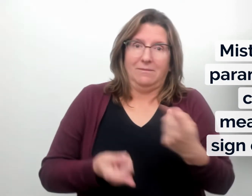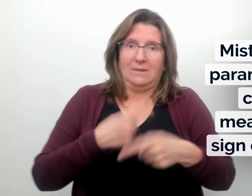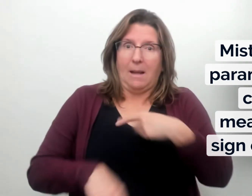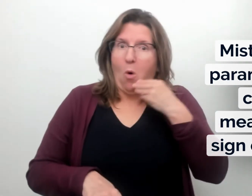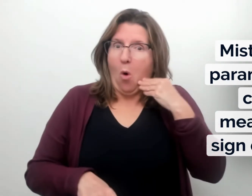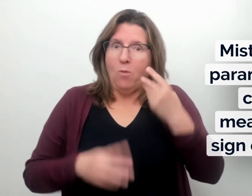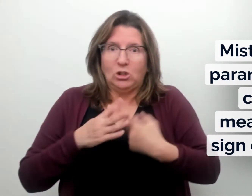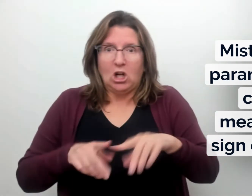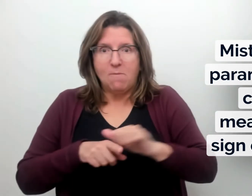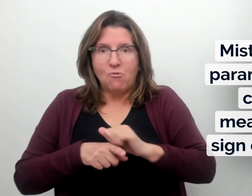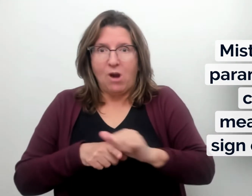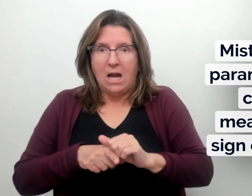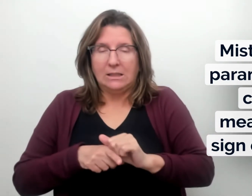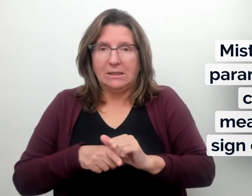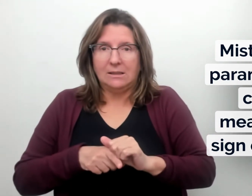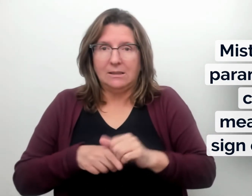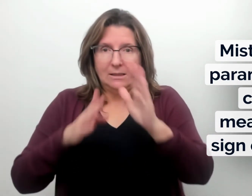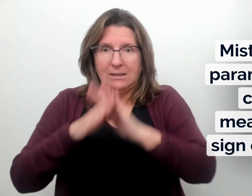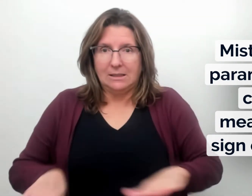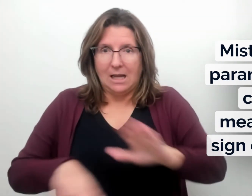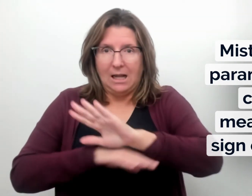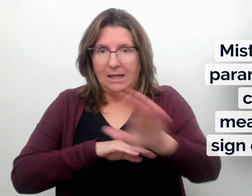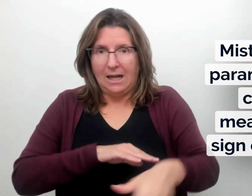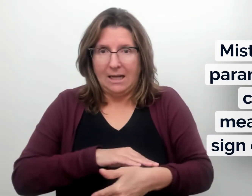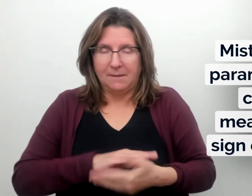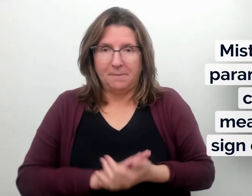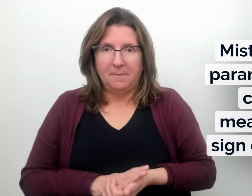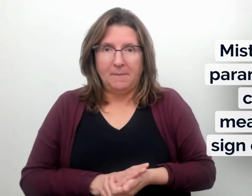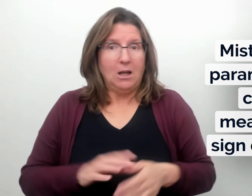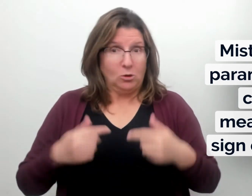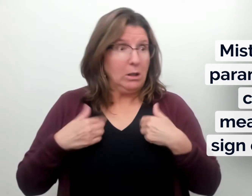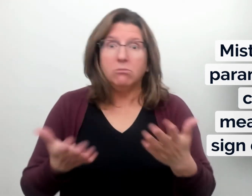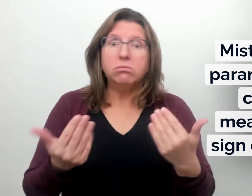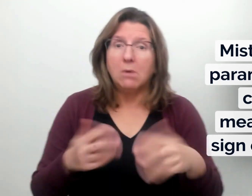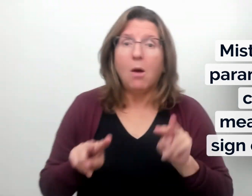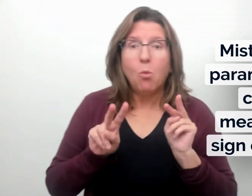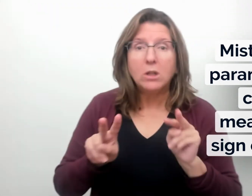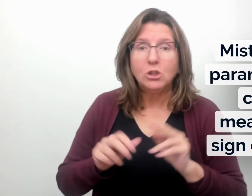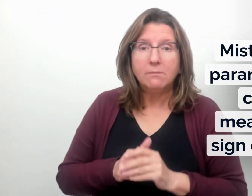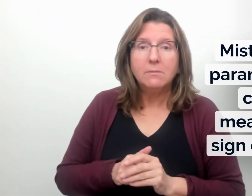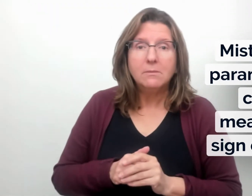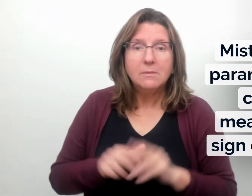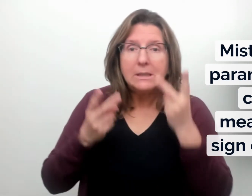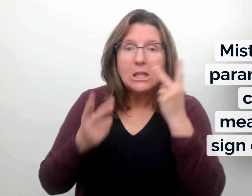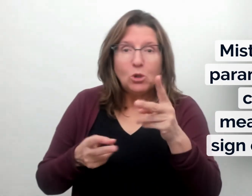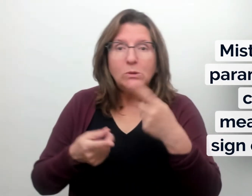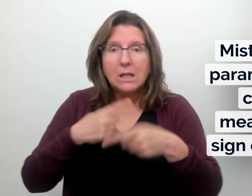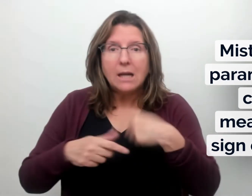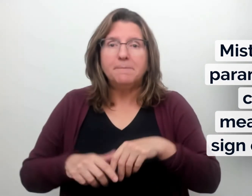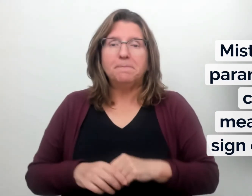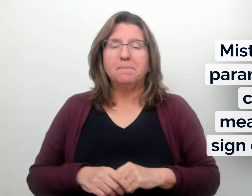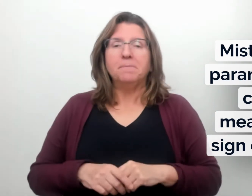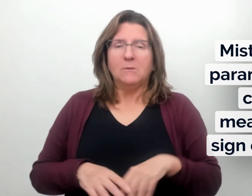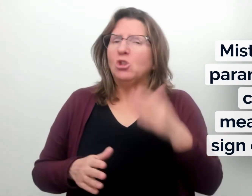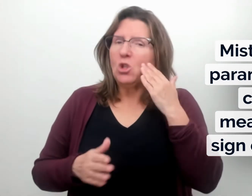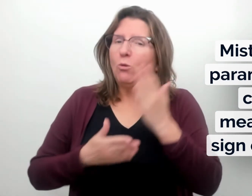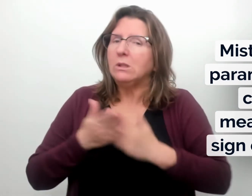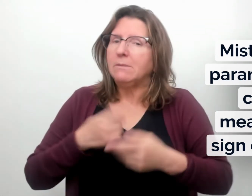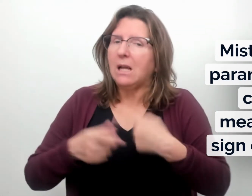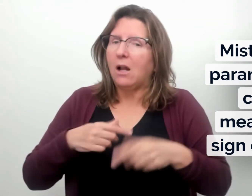My daughter came home and she was practicing and I said show me your signs . . . show me the song.